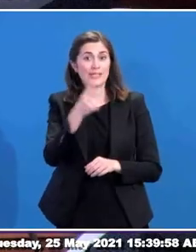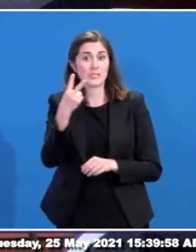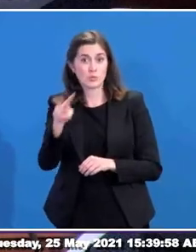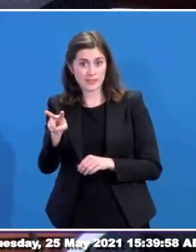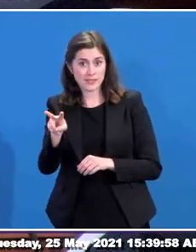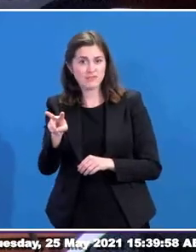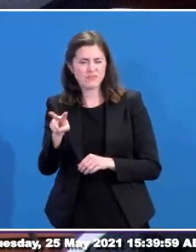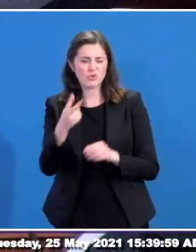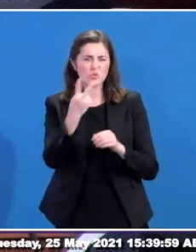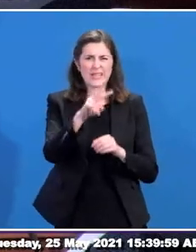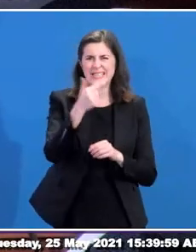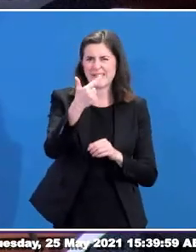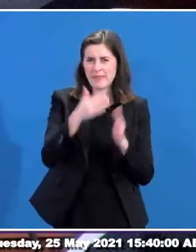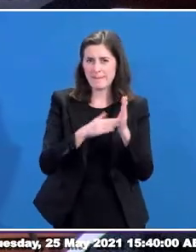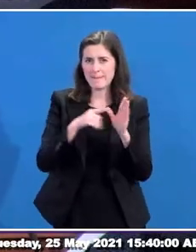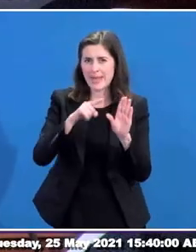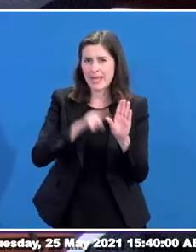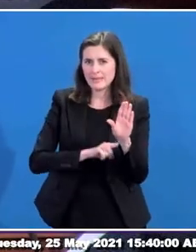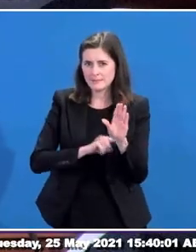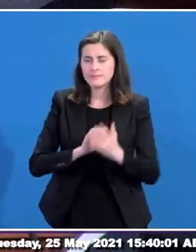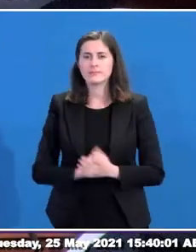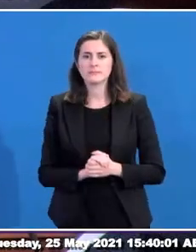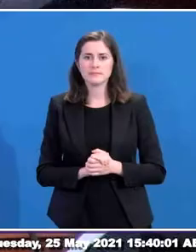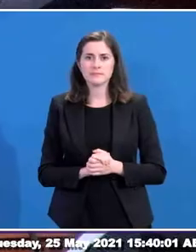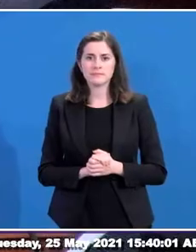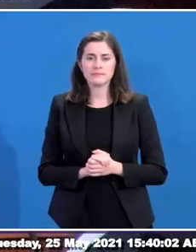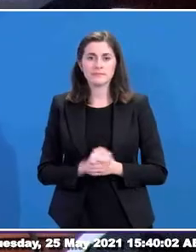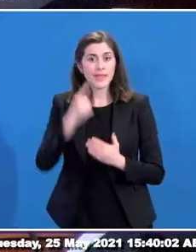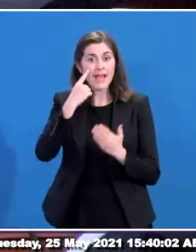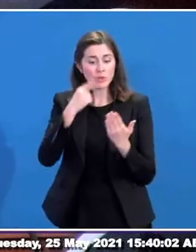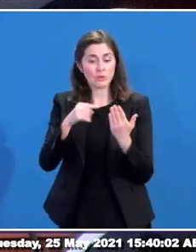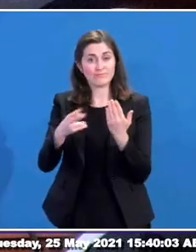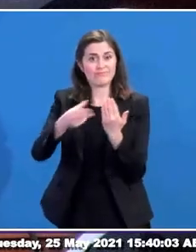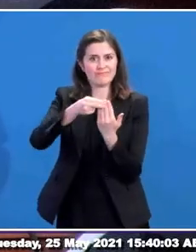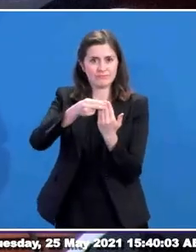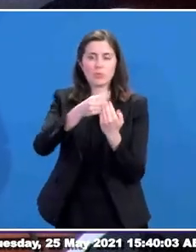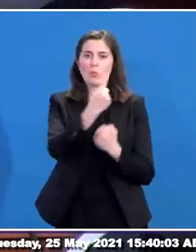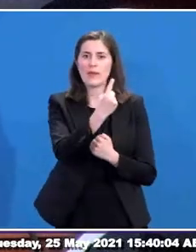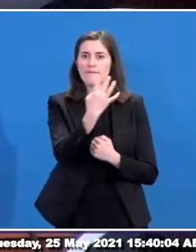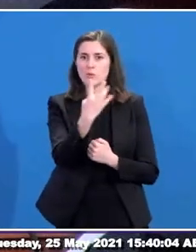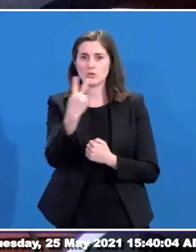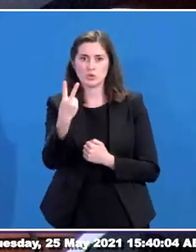Commissioners, you will find a copy of that report behind tab 142 in volume five.